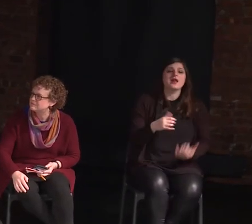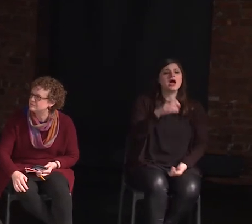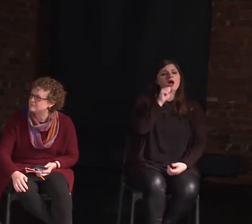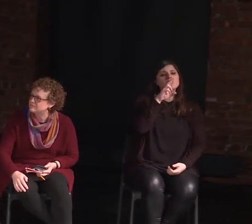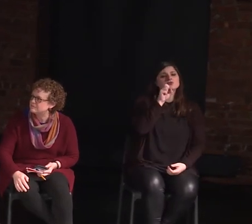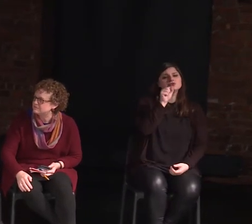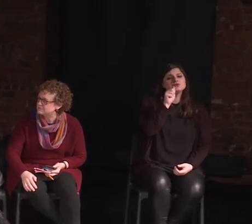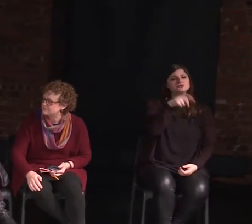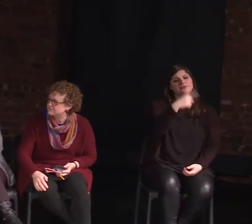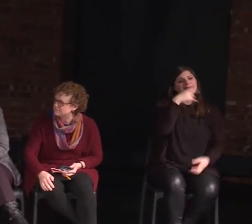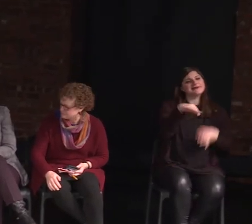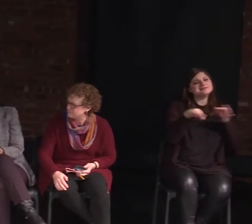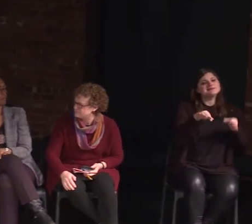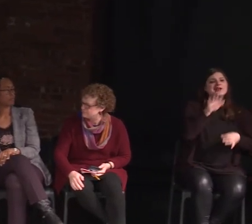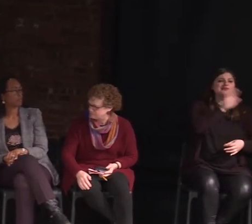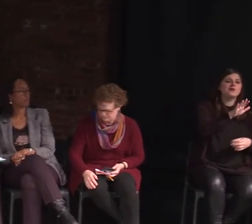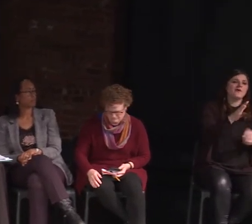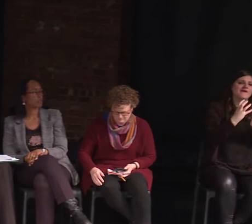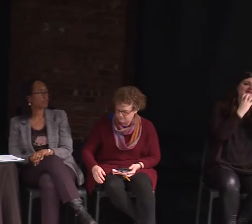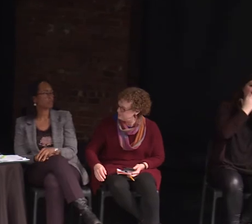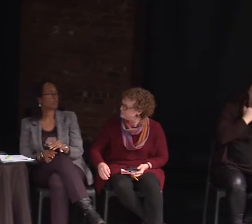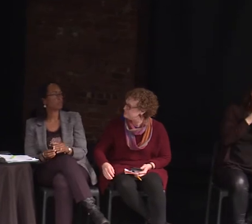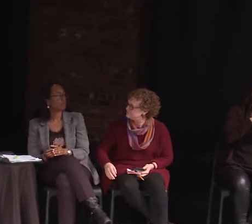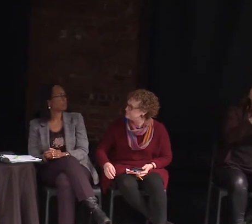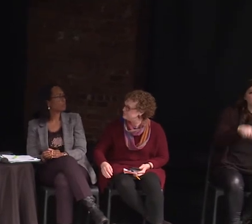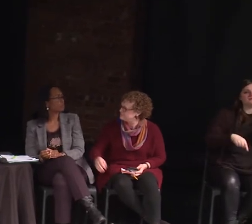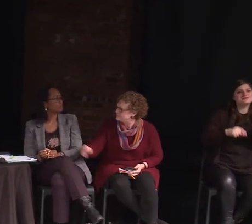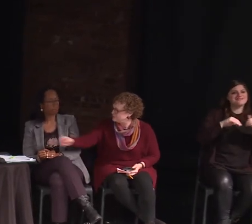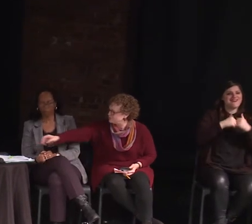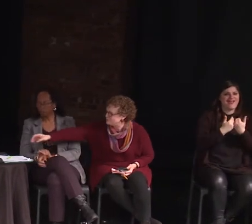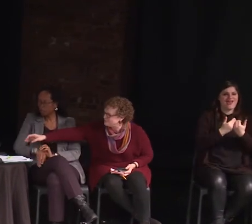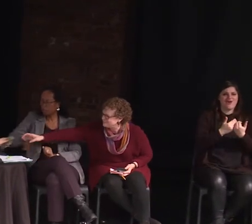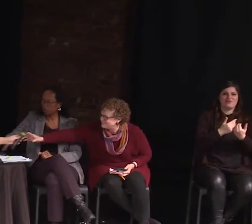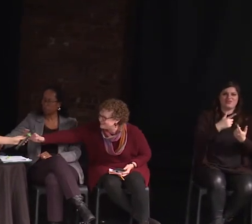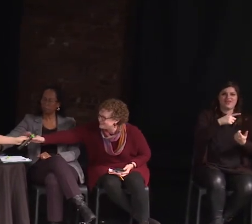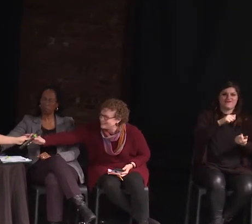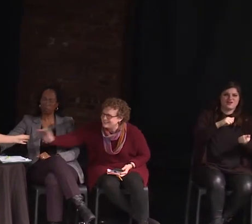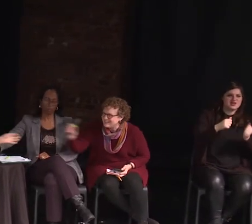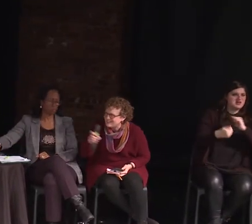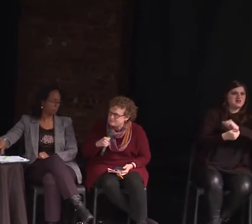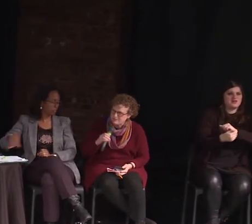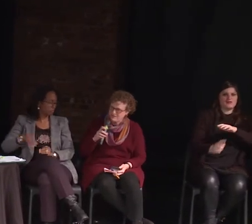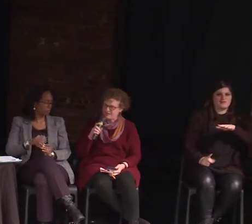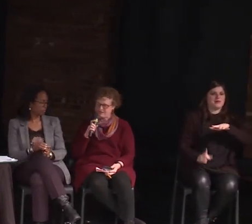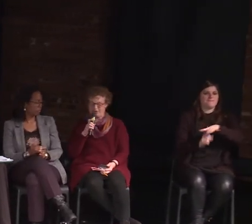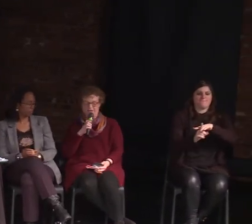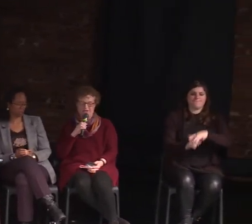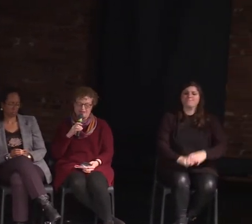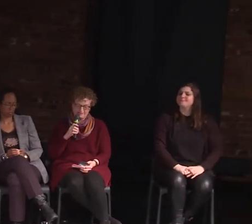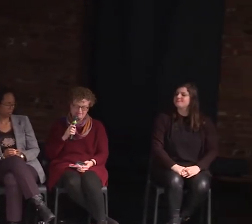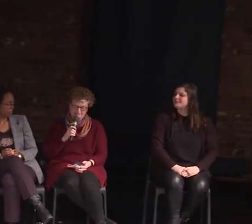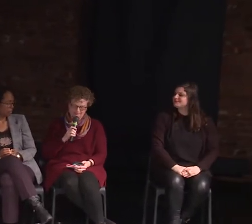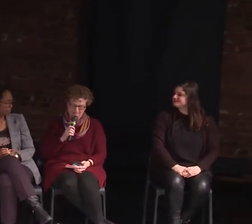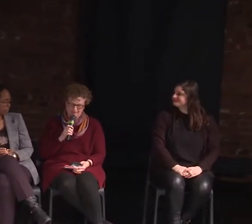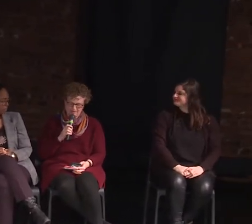values and how they've been manifested this far? Susan Feder: Thank you.